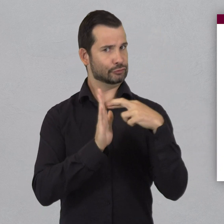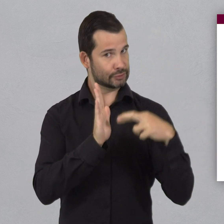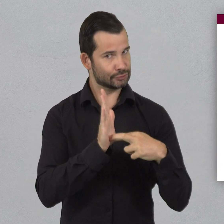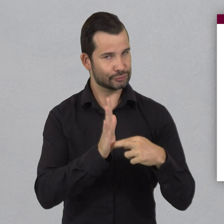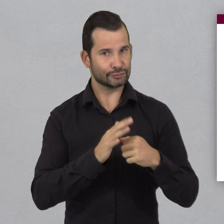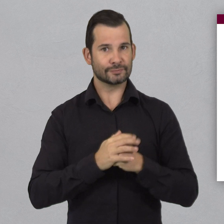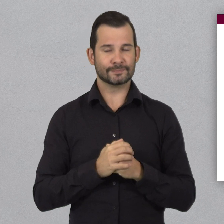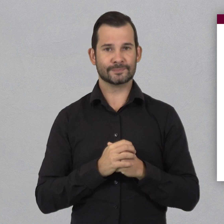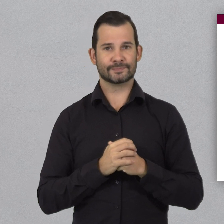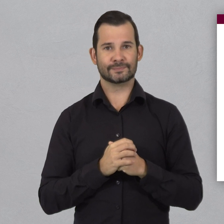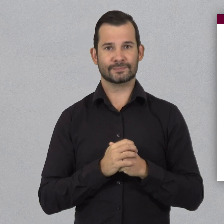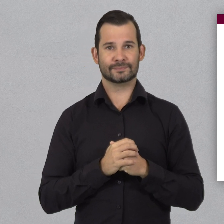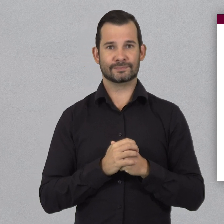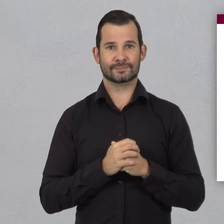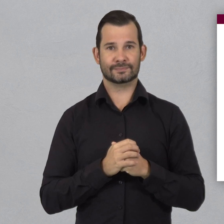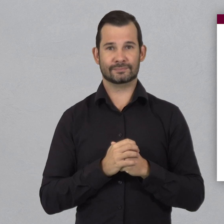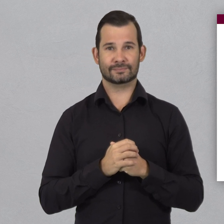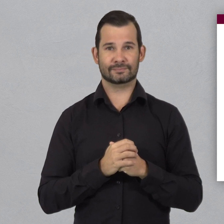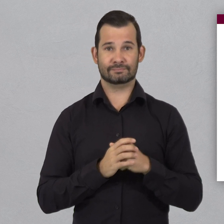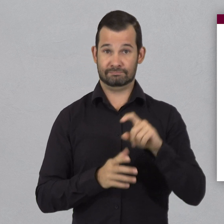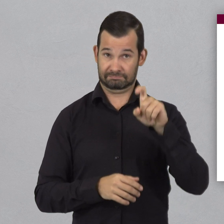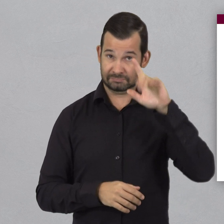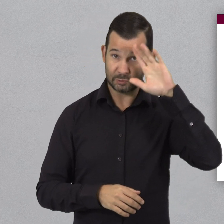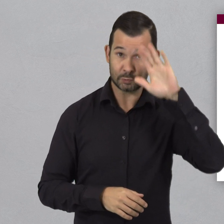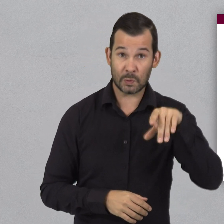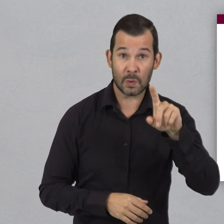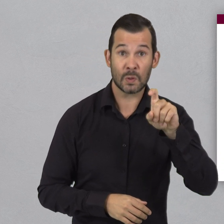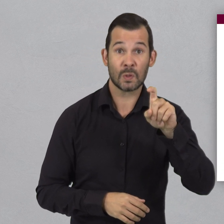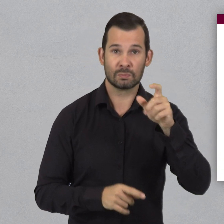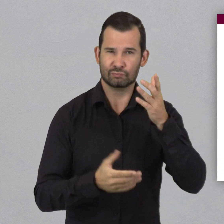you must be registered. Did you know?